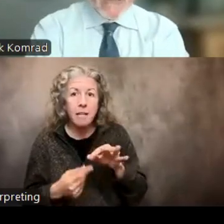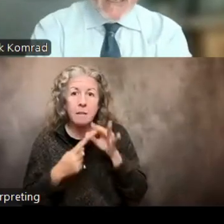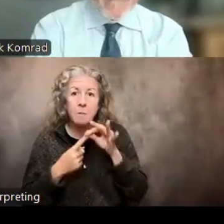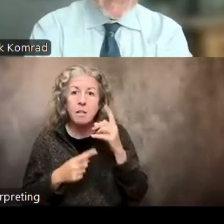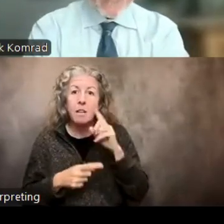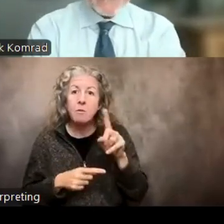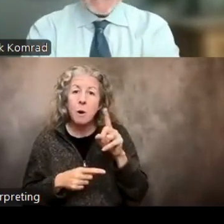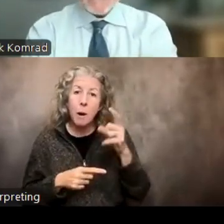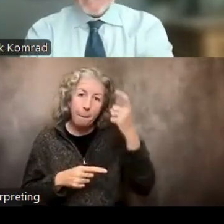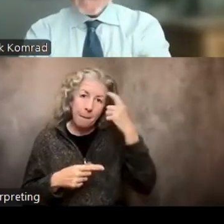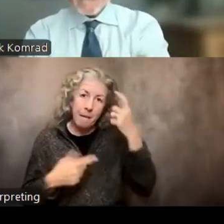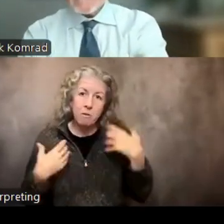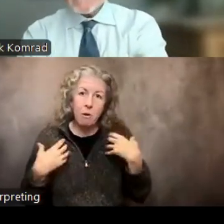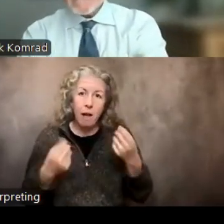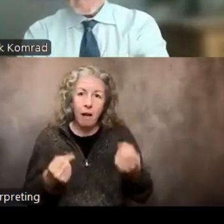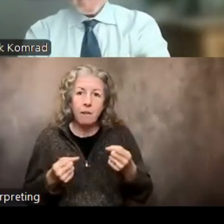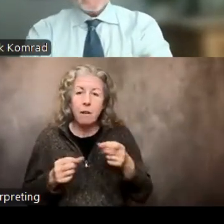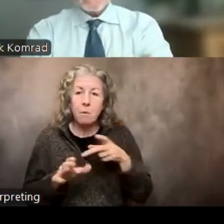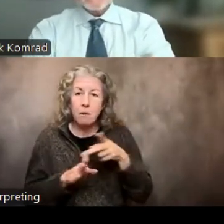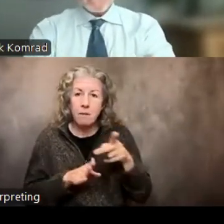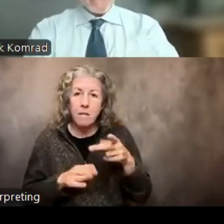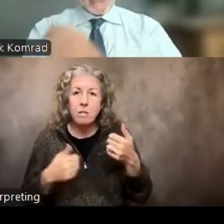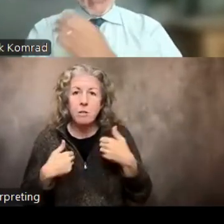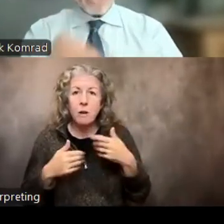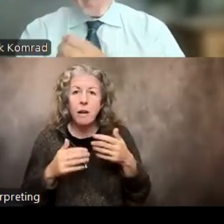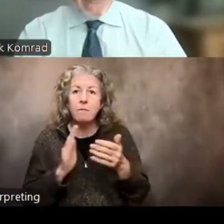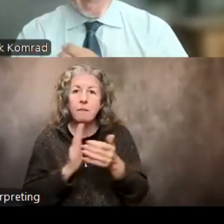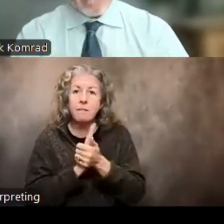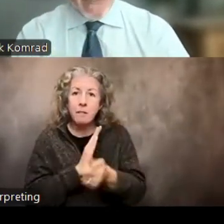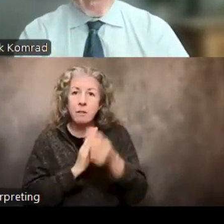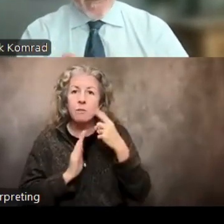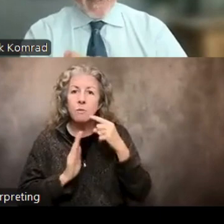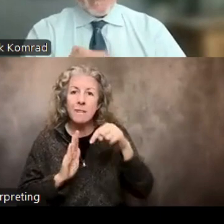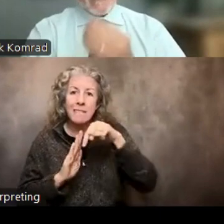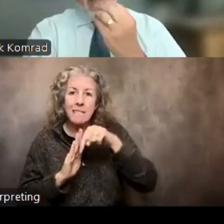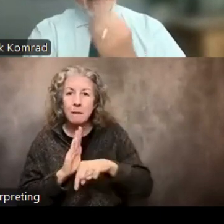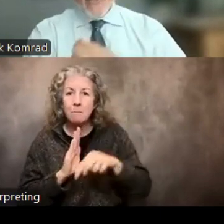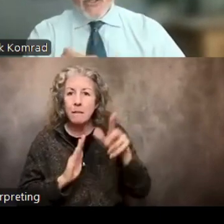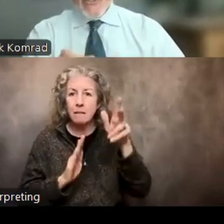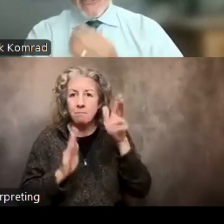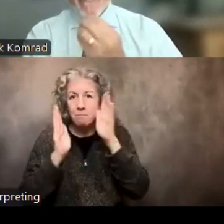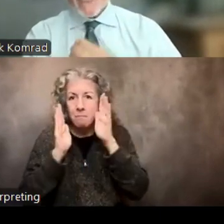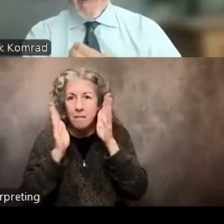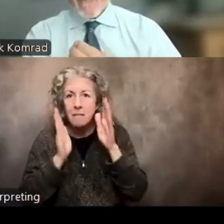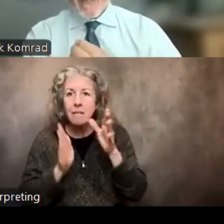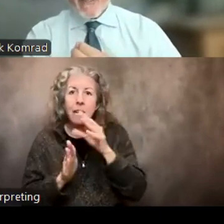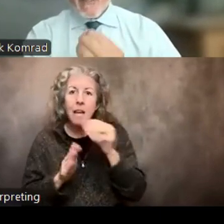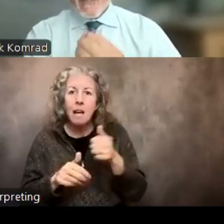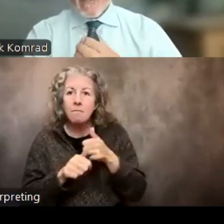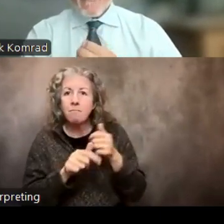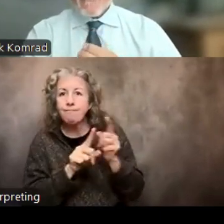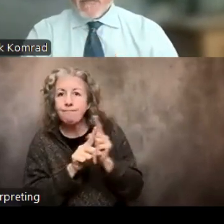have the skills to deeply listening and listen and accompany people in their journey of suffering, offering